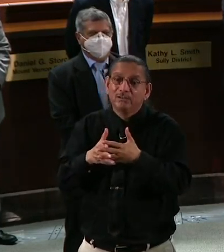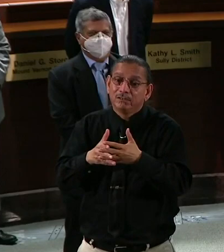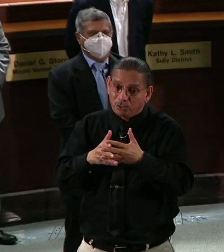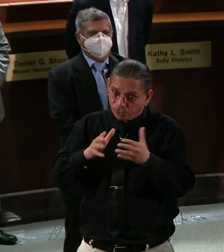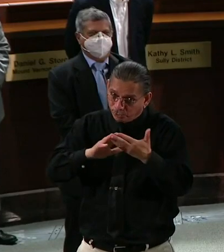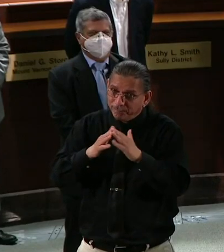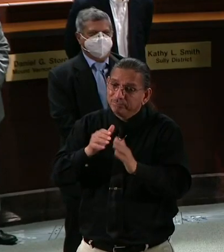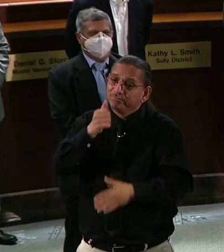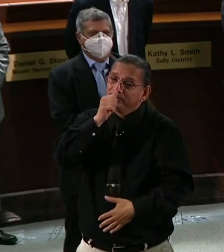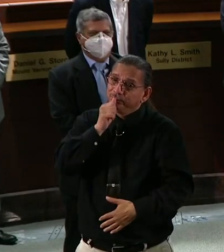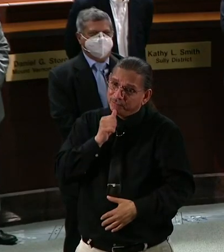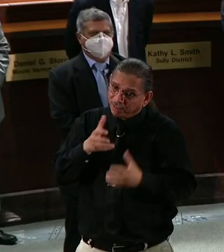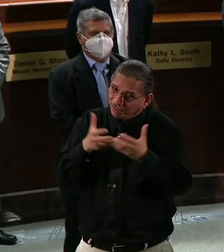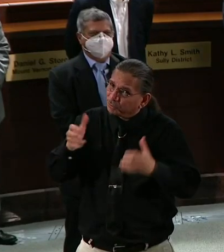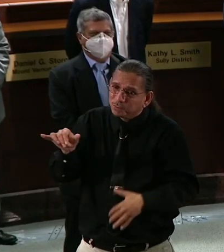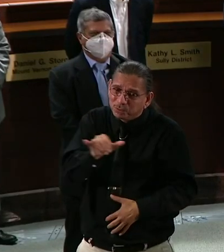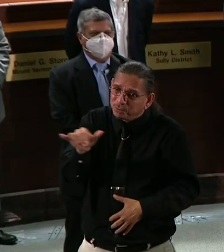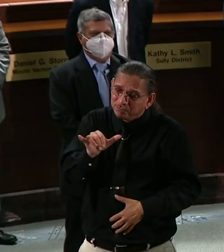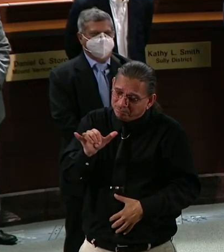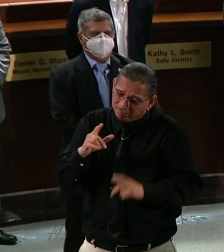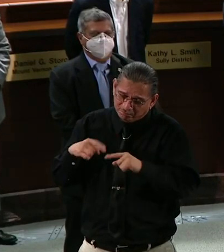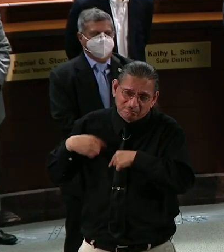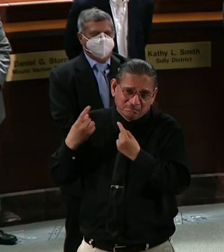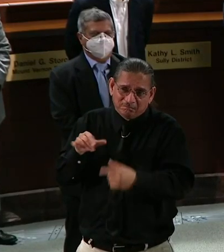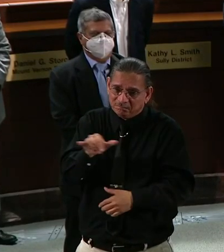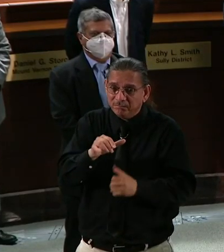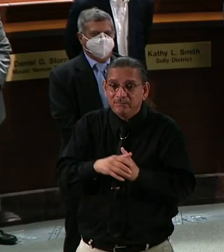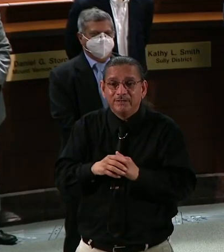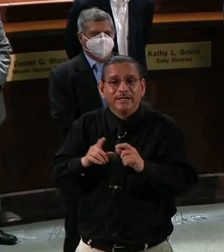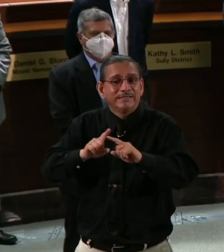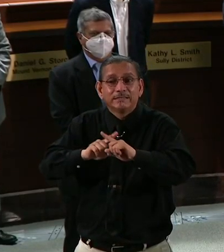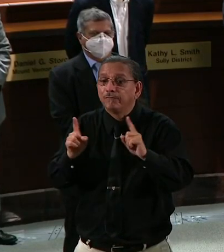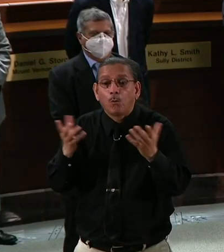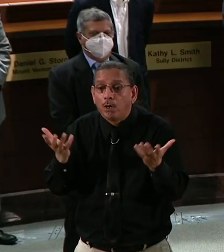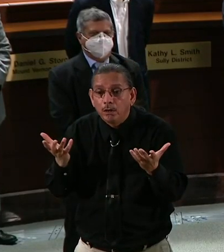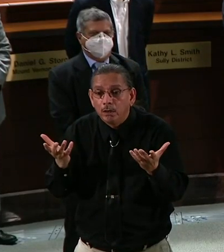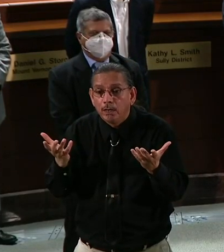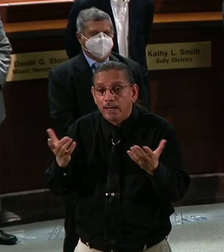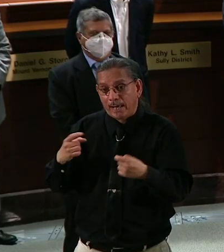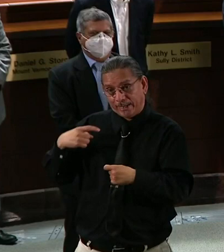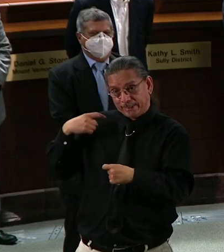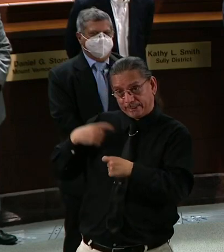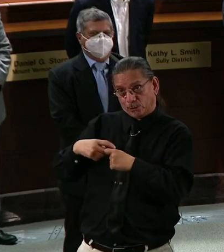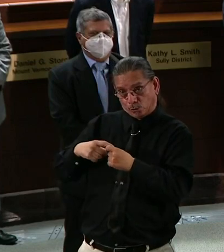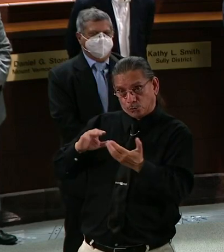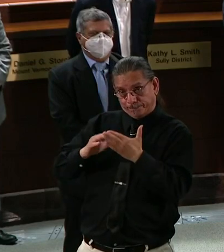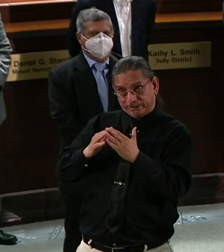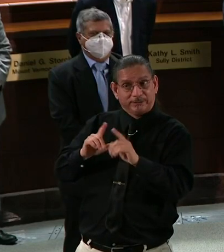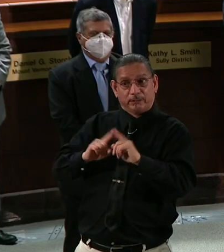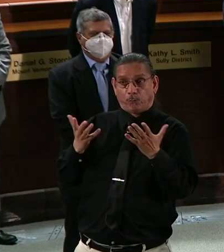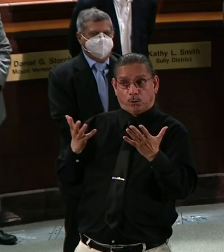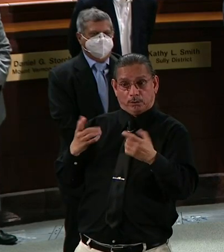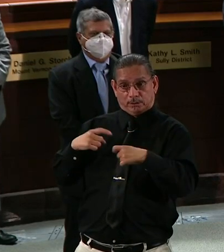THAT IS. MORE AND LESS. AND COMMON THESE DAYS. US SO IS THE